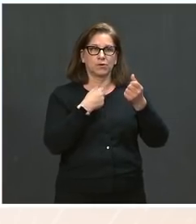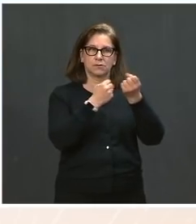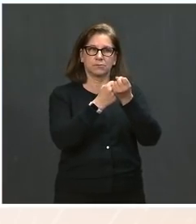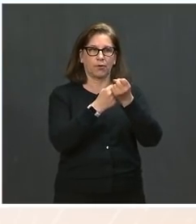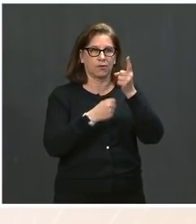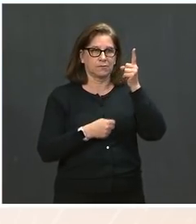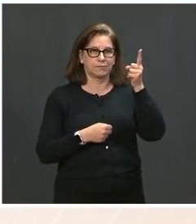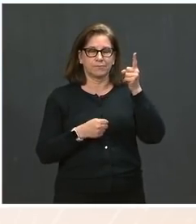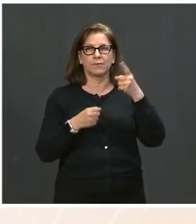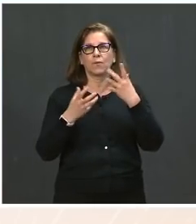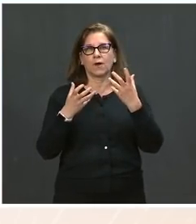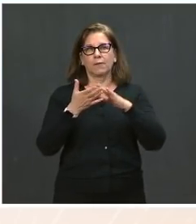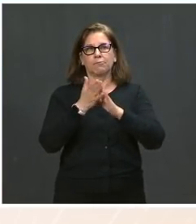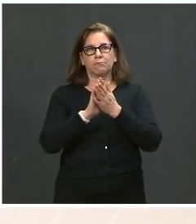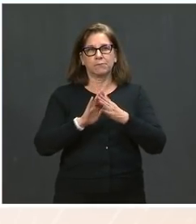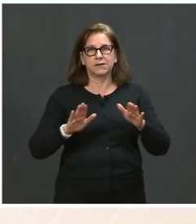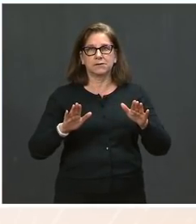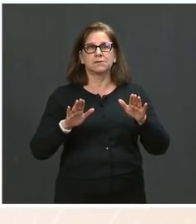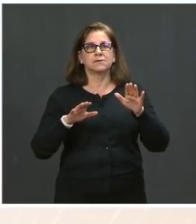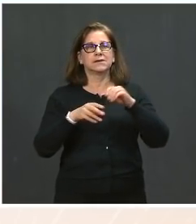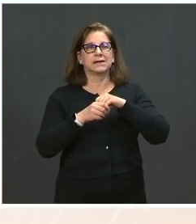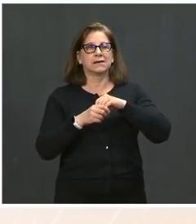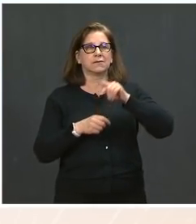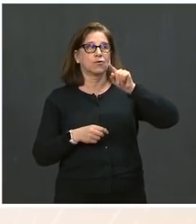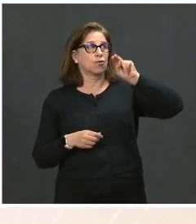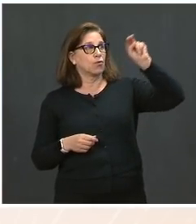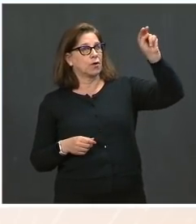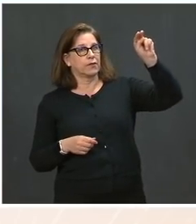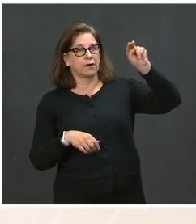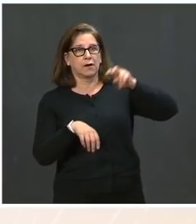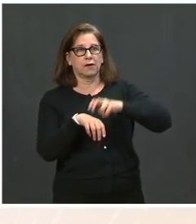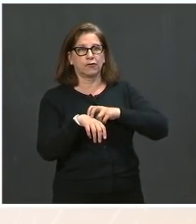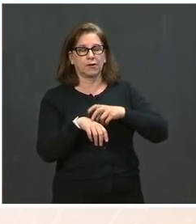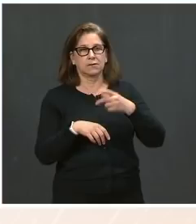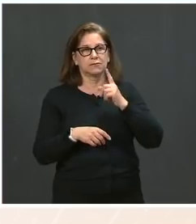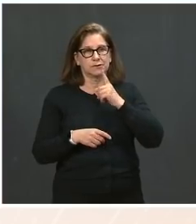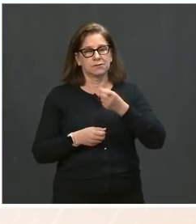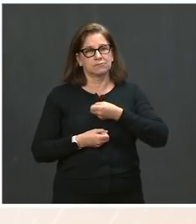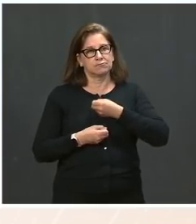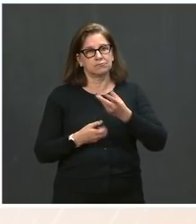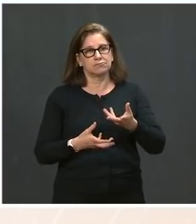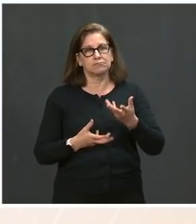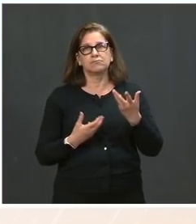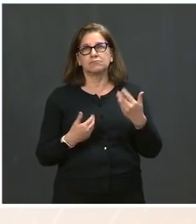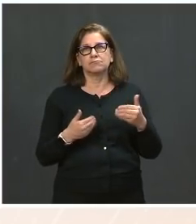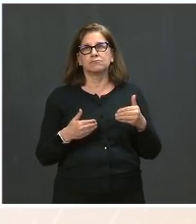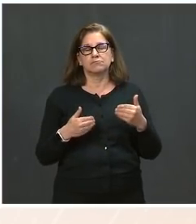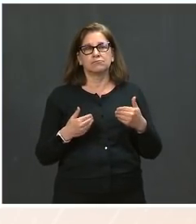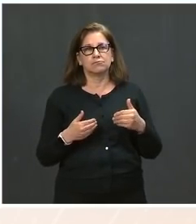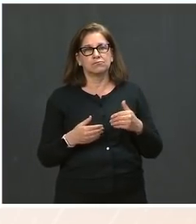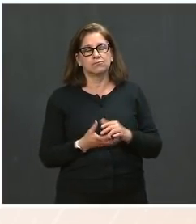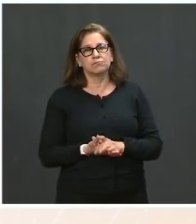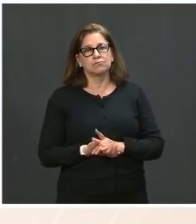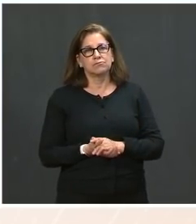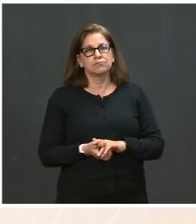in which all communities have a voice and enjoy the gains of the hard-won peace. We welcome the provisions in both the EU-UK